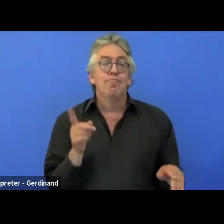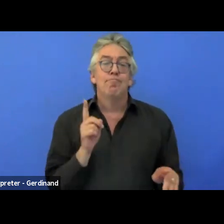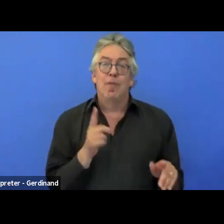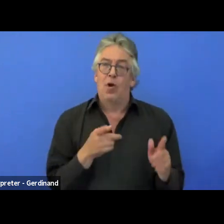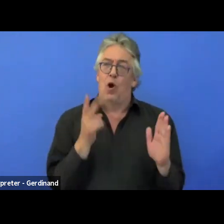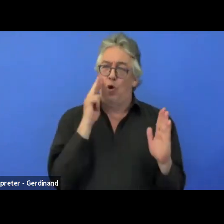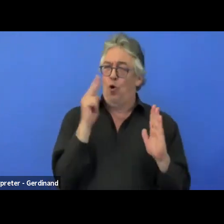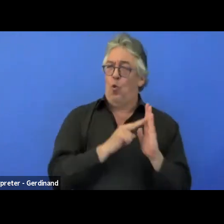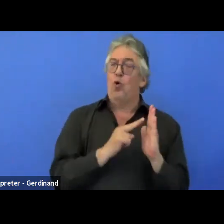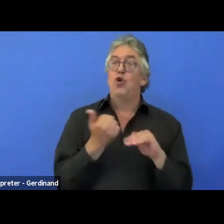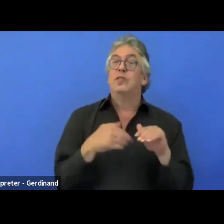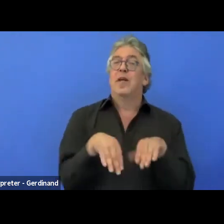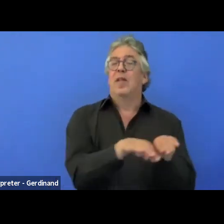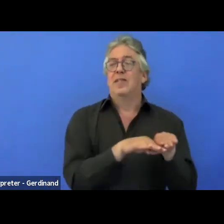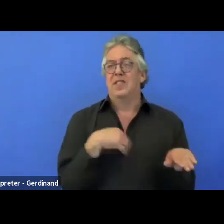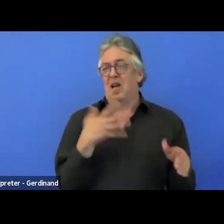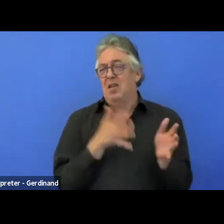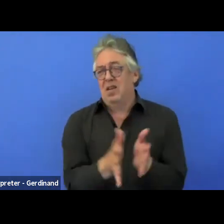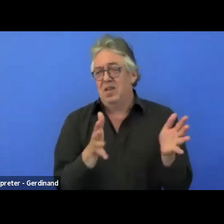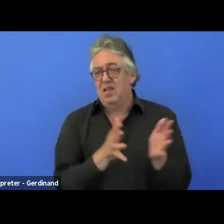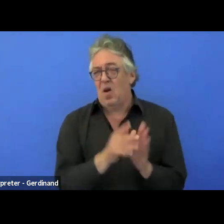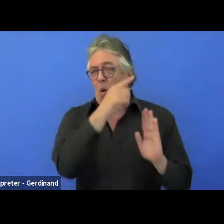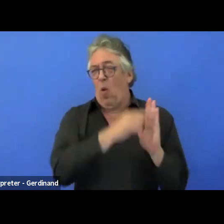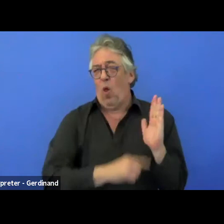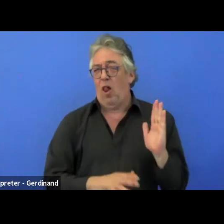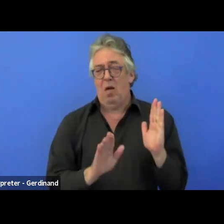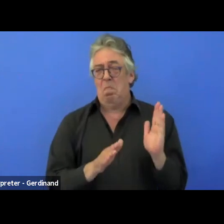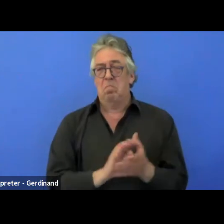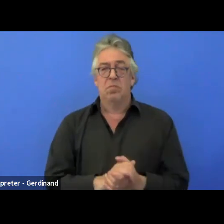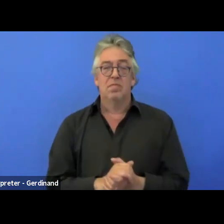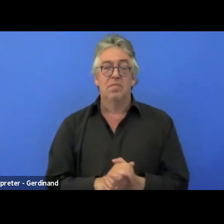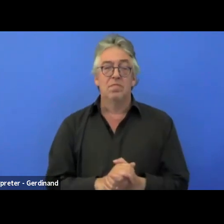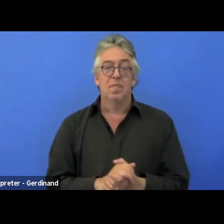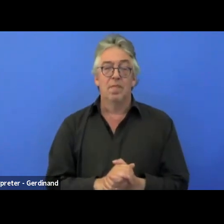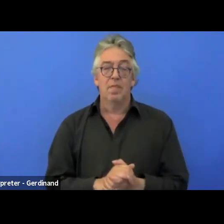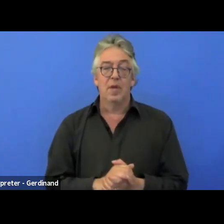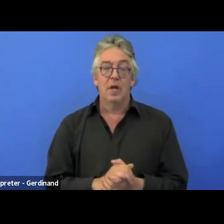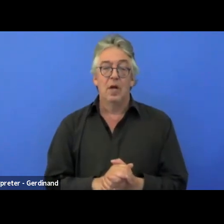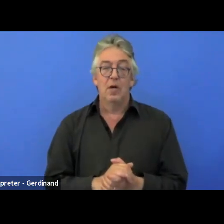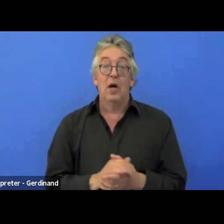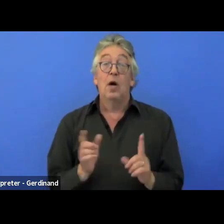I am not going to mention all of them. Just for you to know we have specific rules